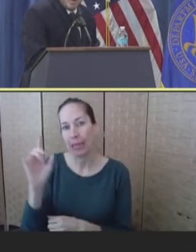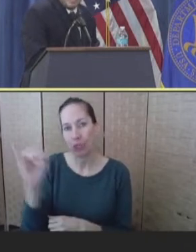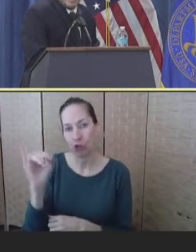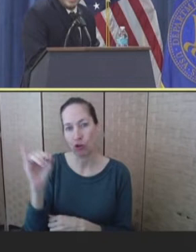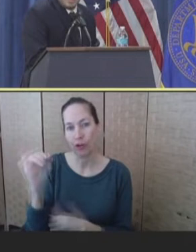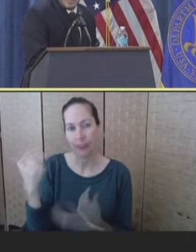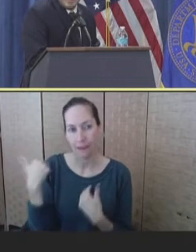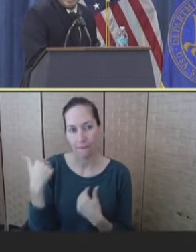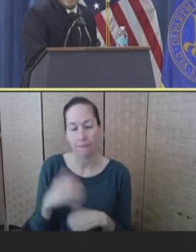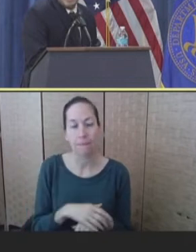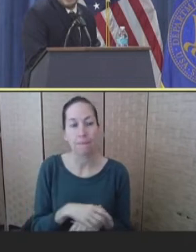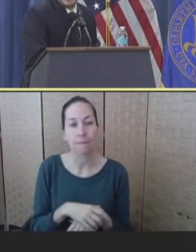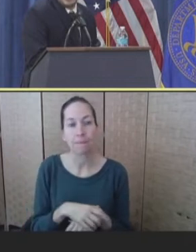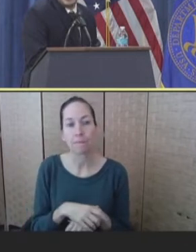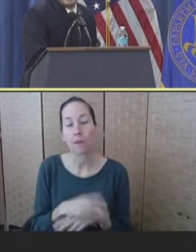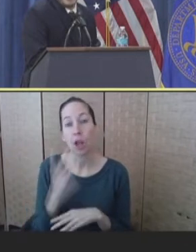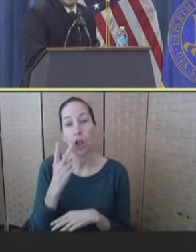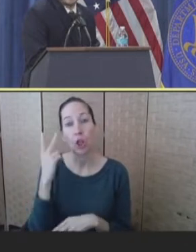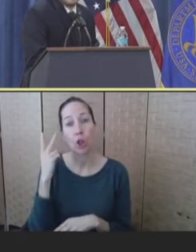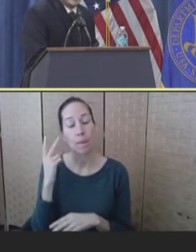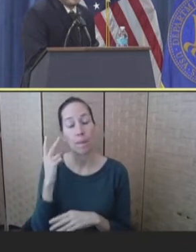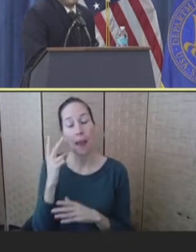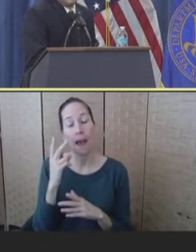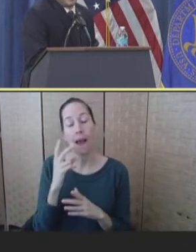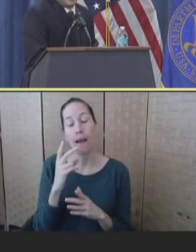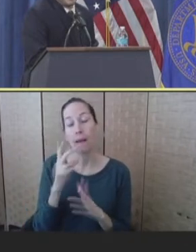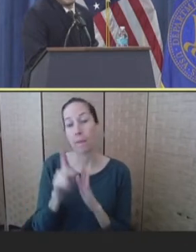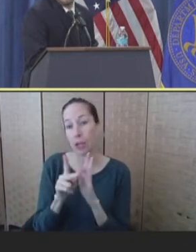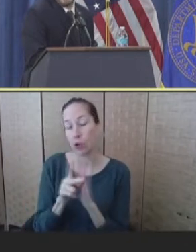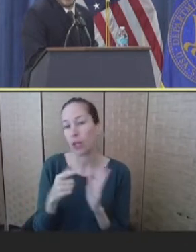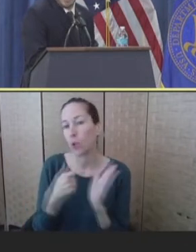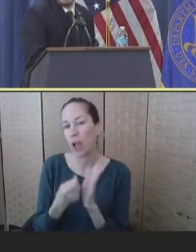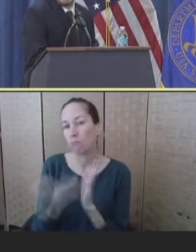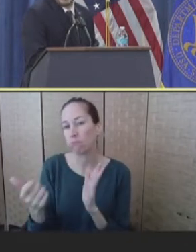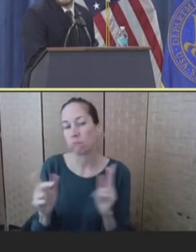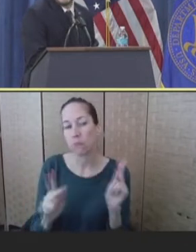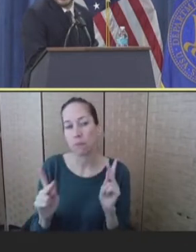of the look back period, we ensure that we excluded anyone who had mild cognitive impairment,